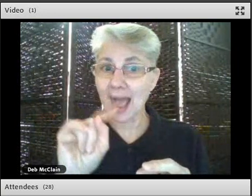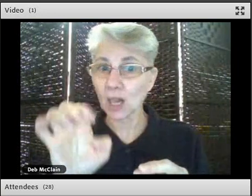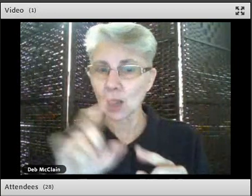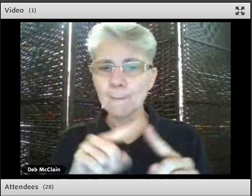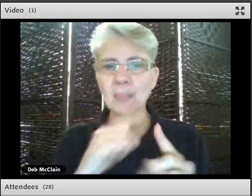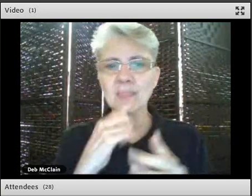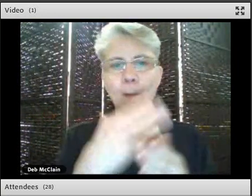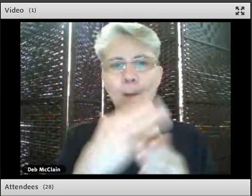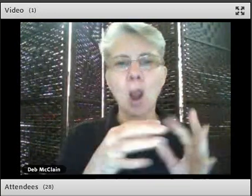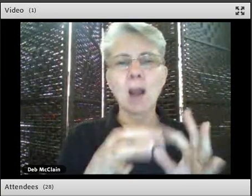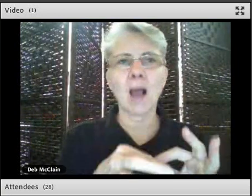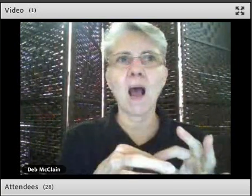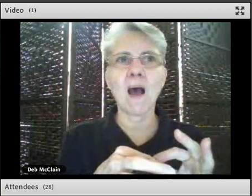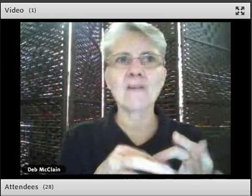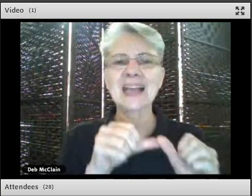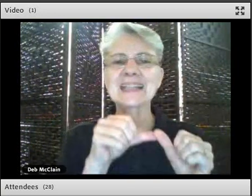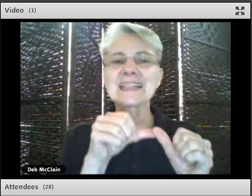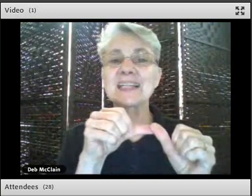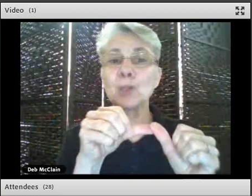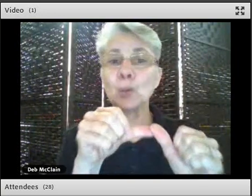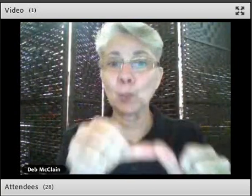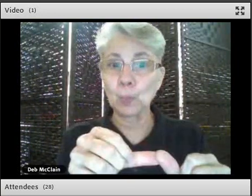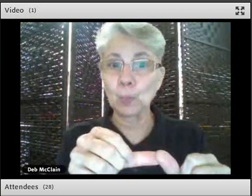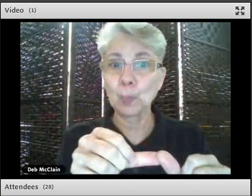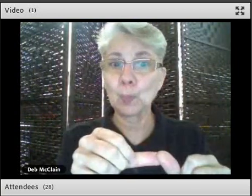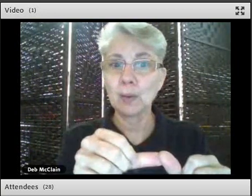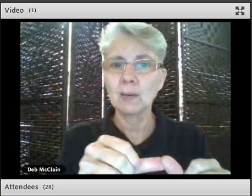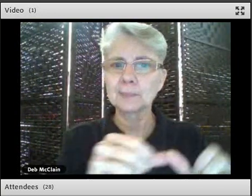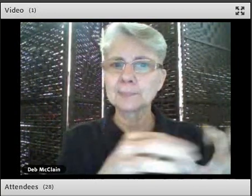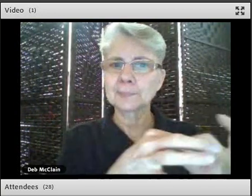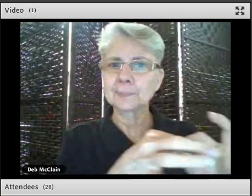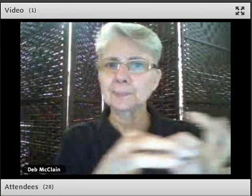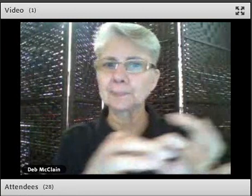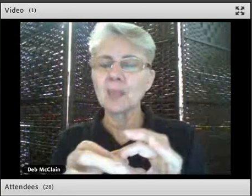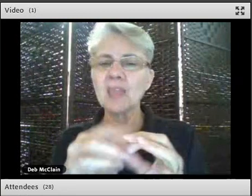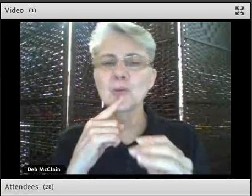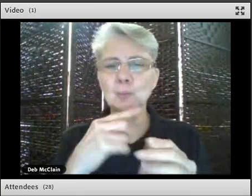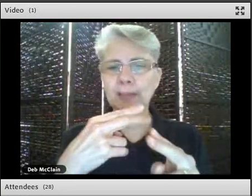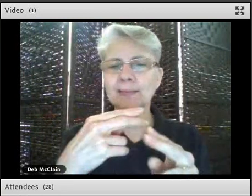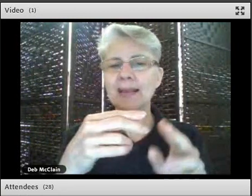and "sequel" information to provide that. Manifestations.